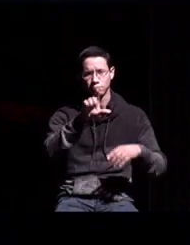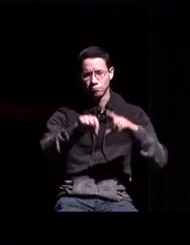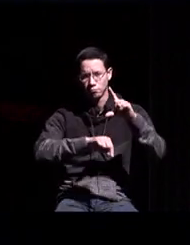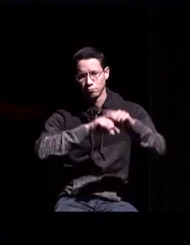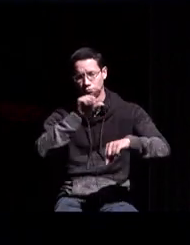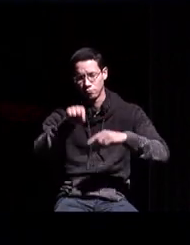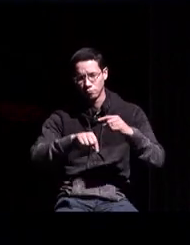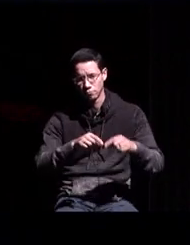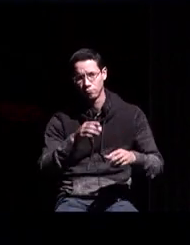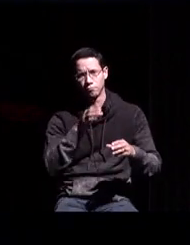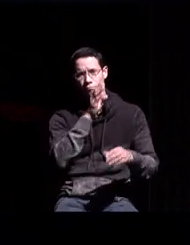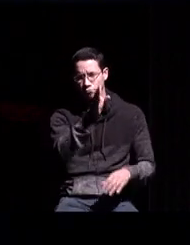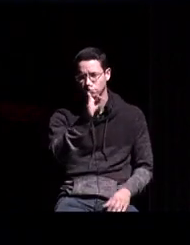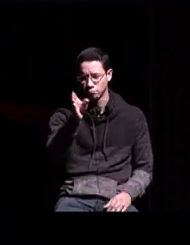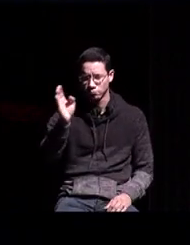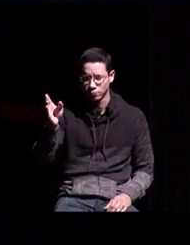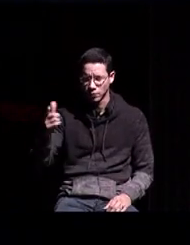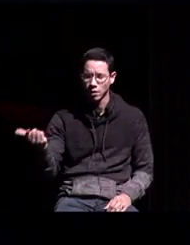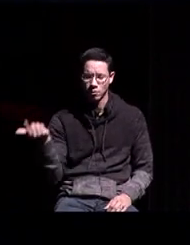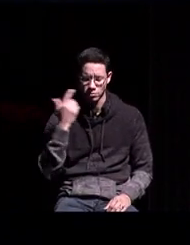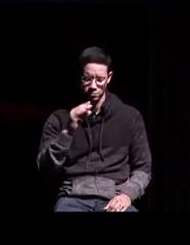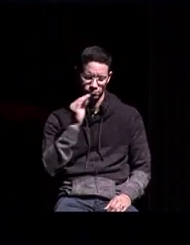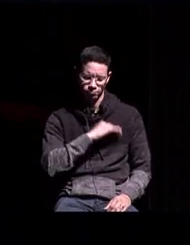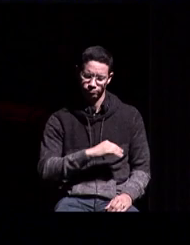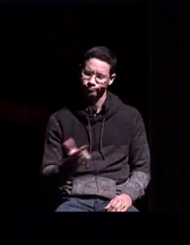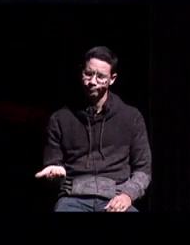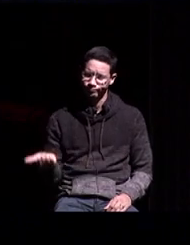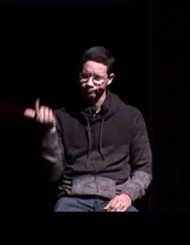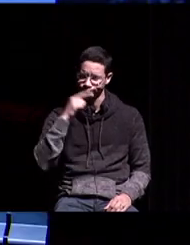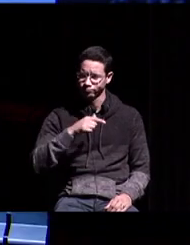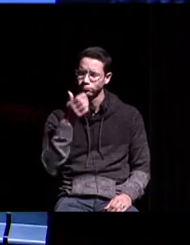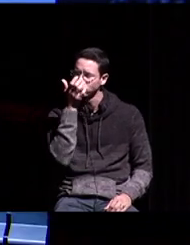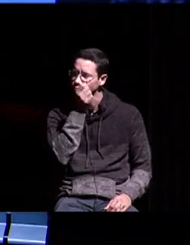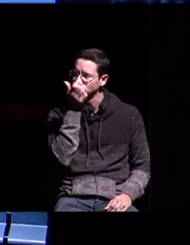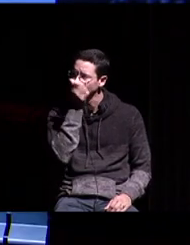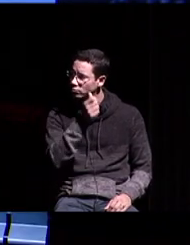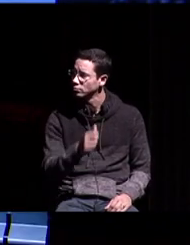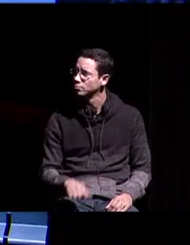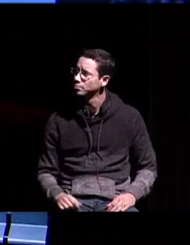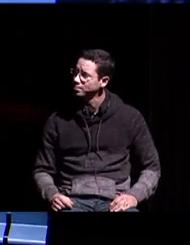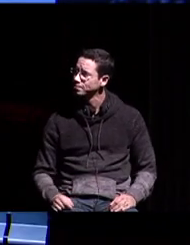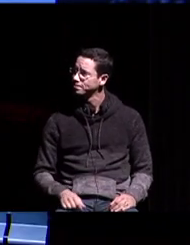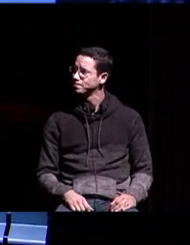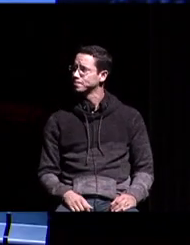for the workers’ survival. So here we have some data.